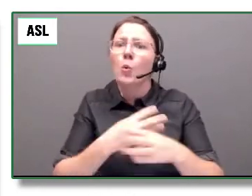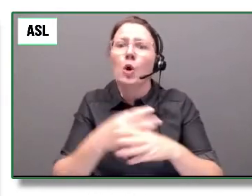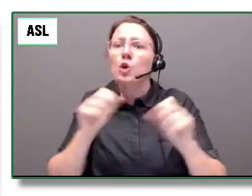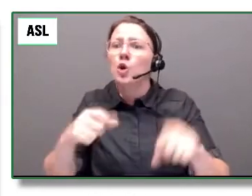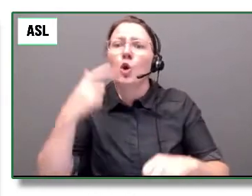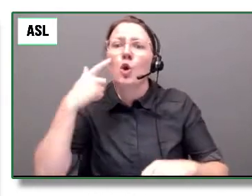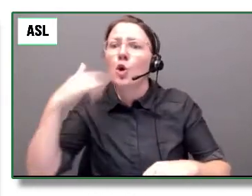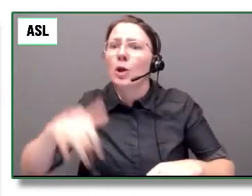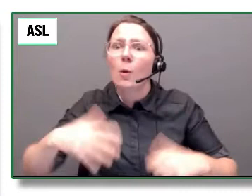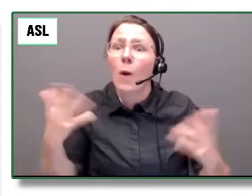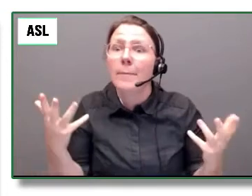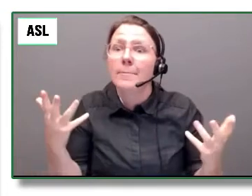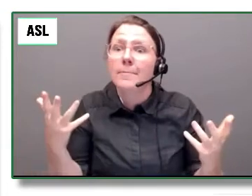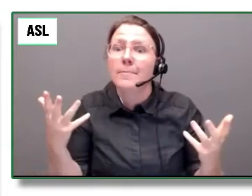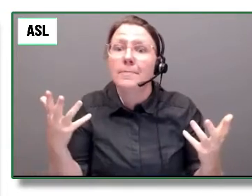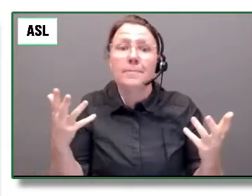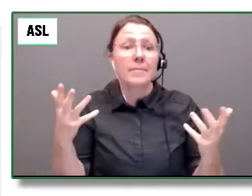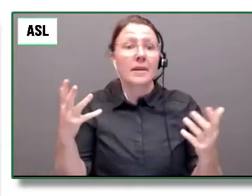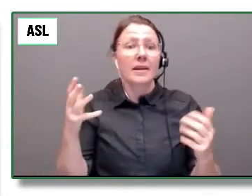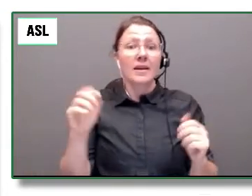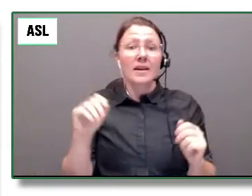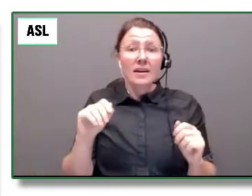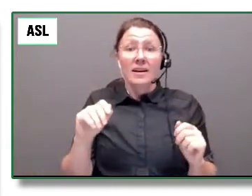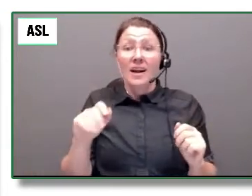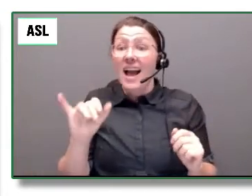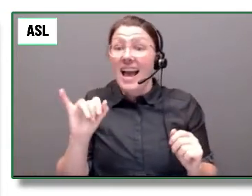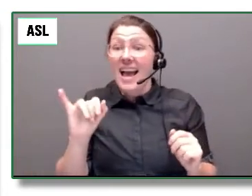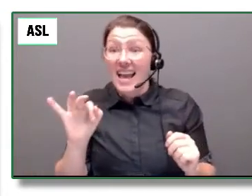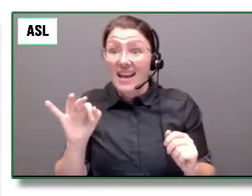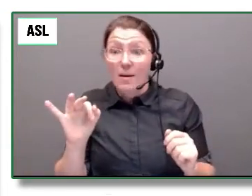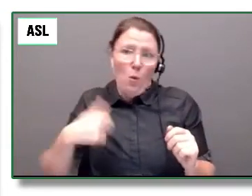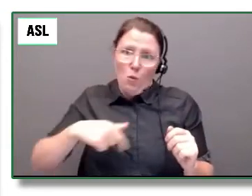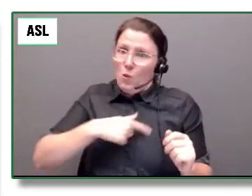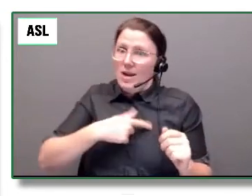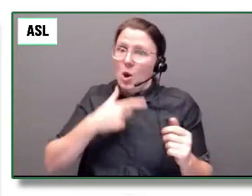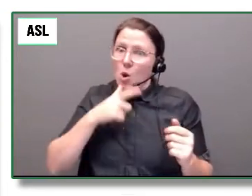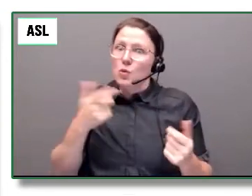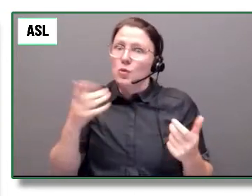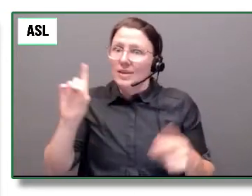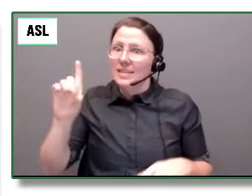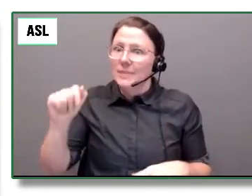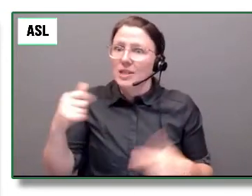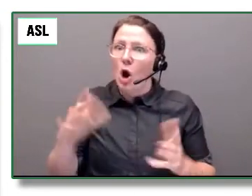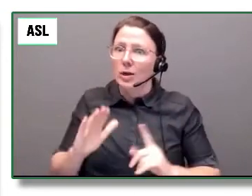many of us, the converted, already know. And that's why this type of conference